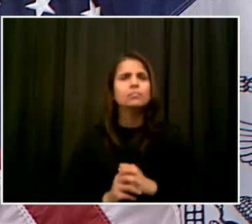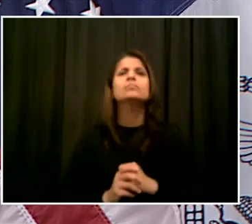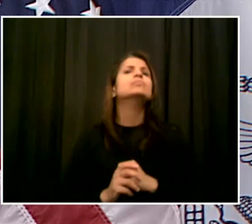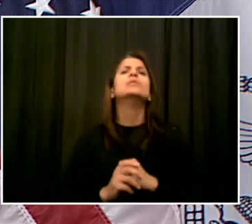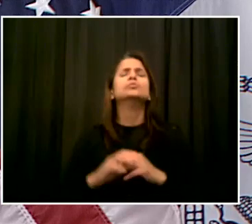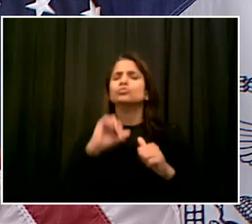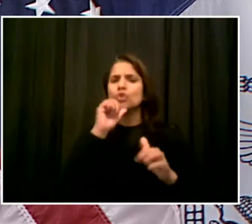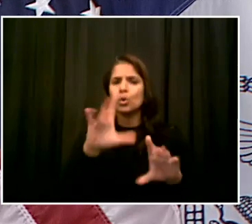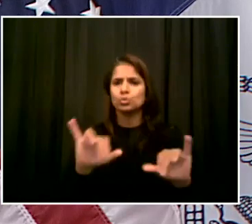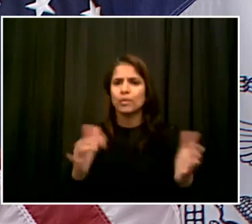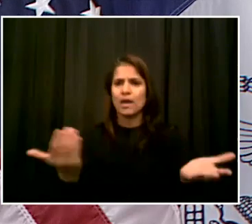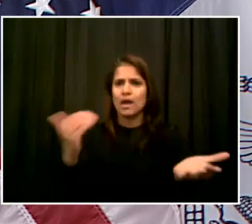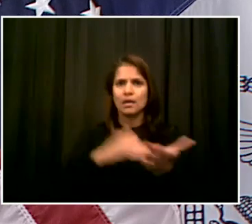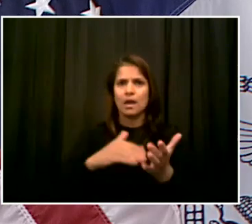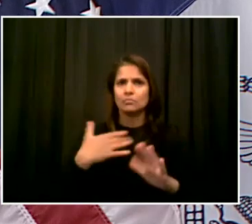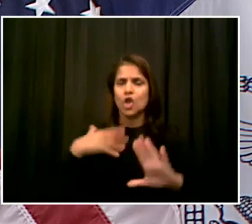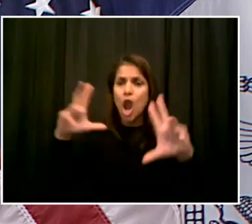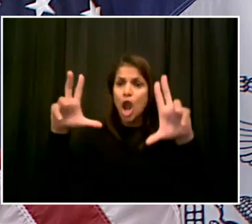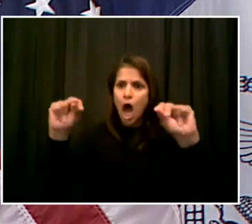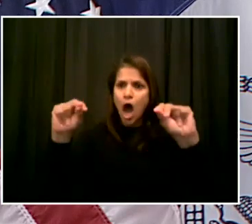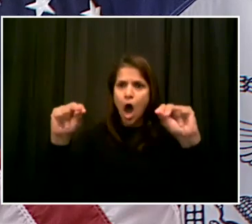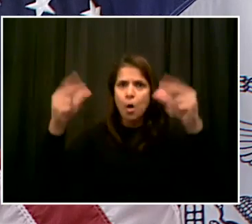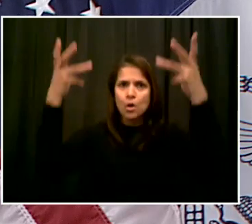SCENARIO.